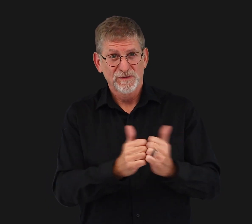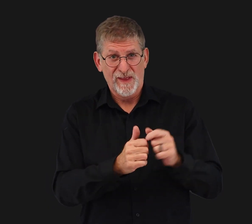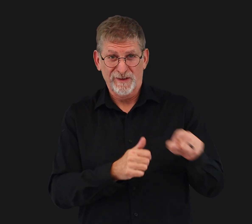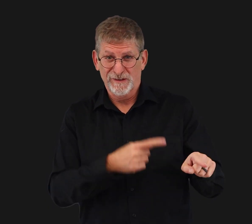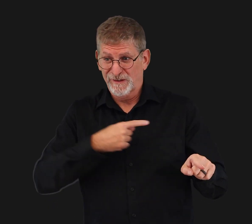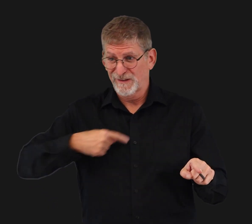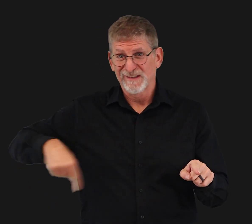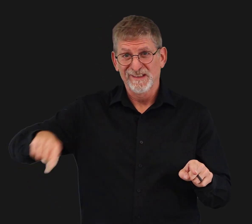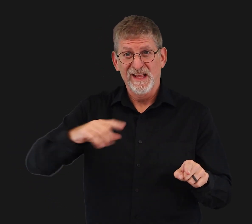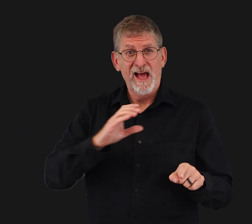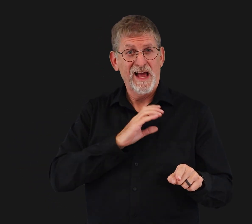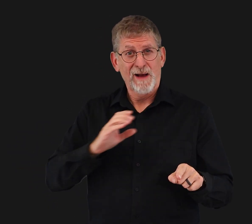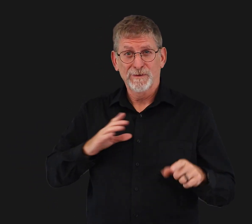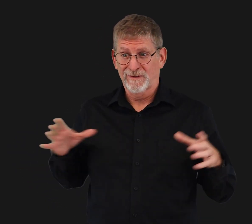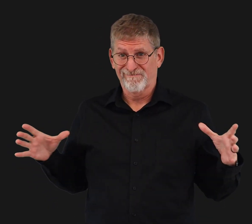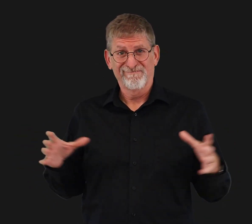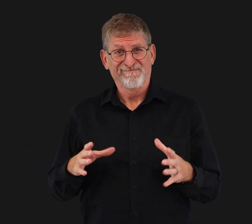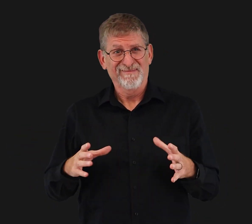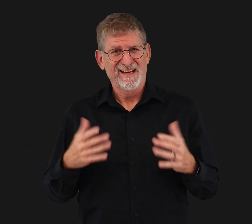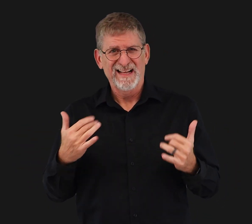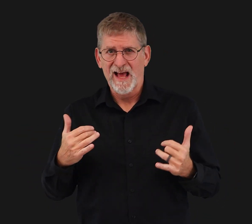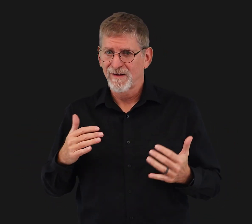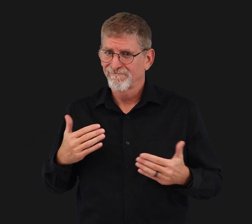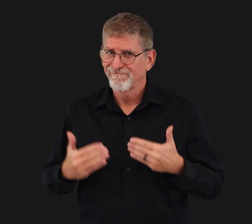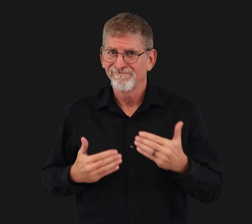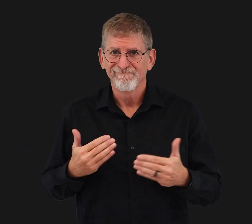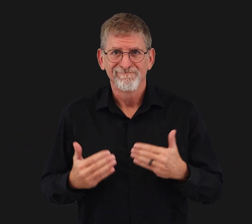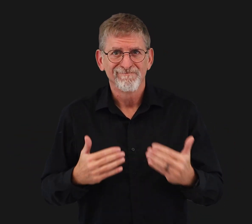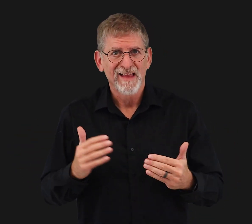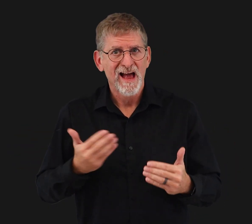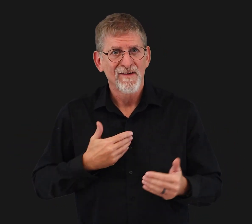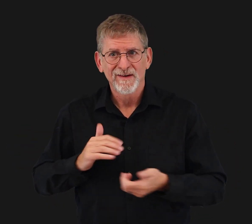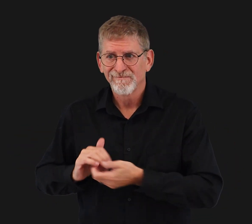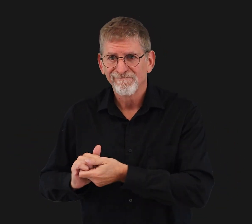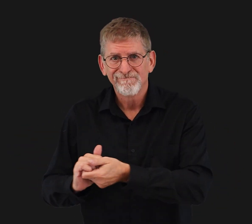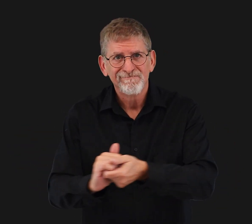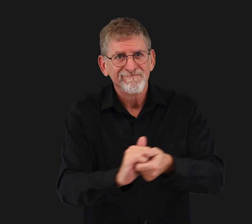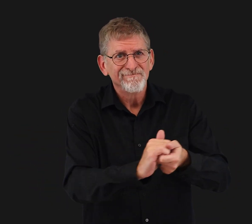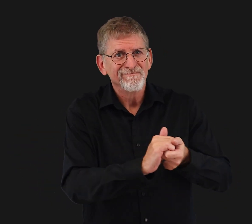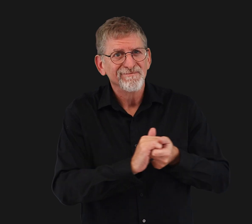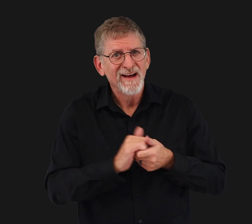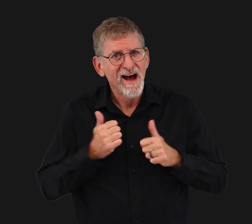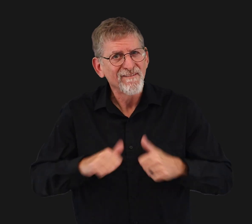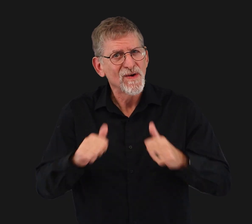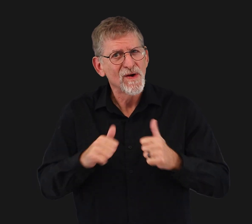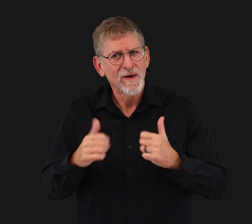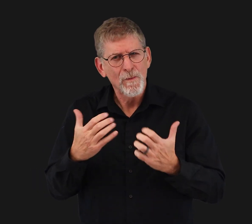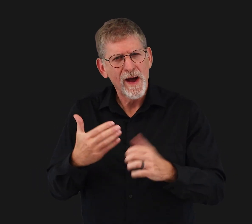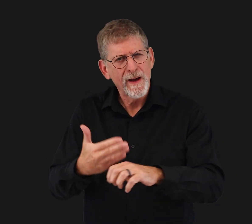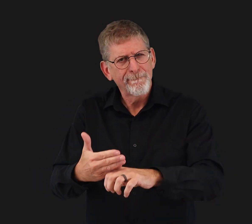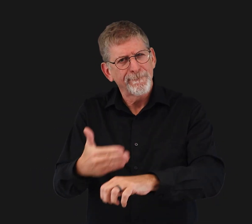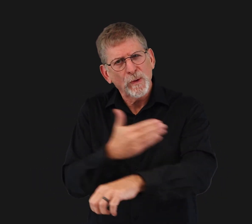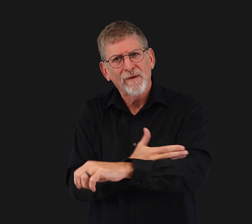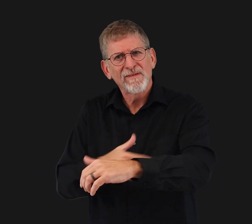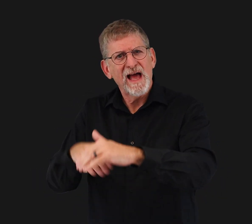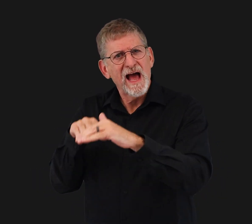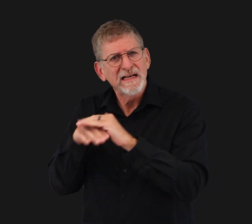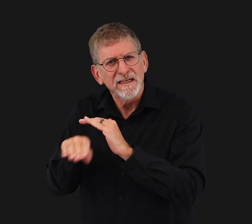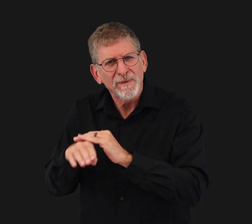Together, the Commission is approaching our collective efforts to improve accessibility